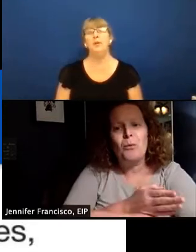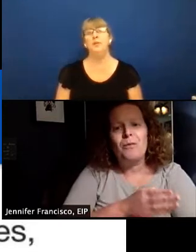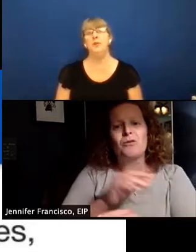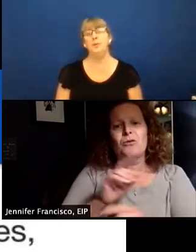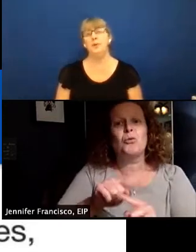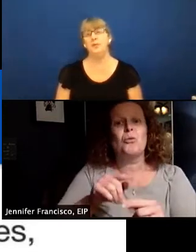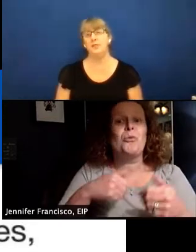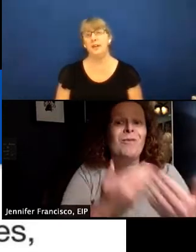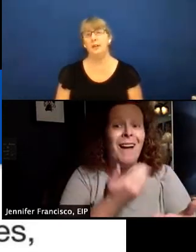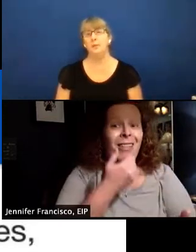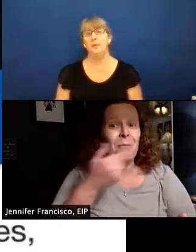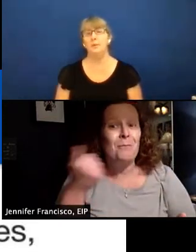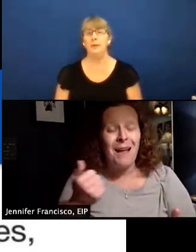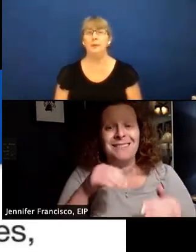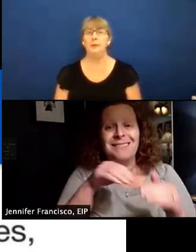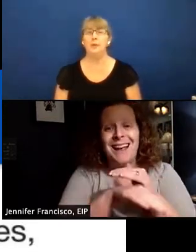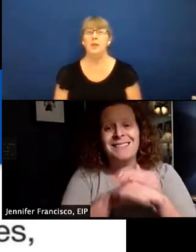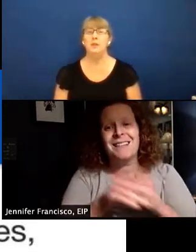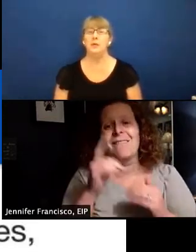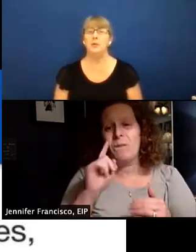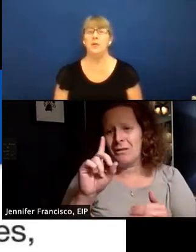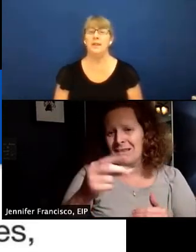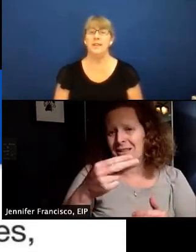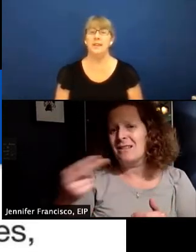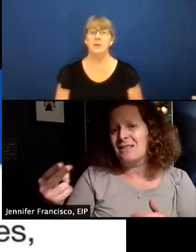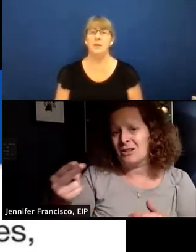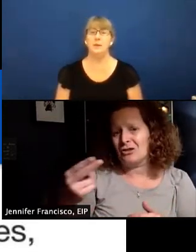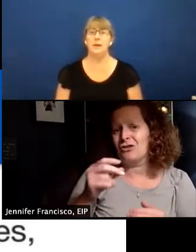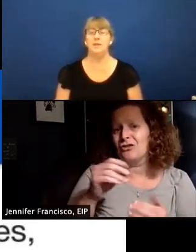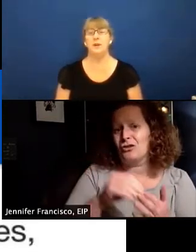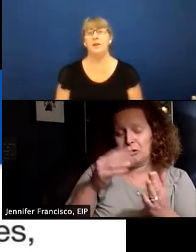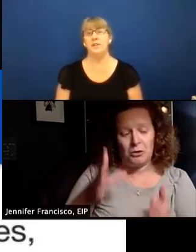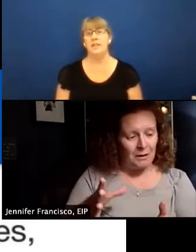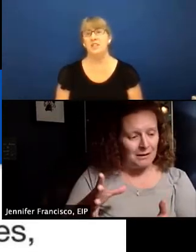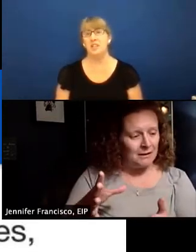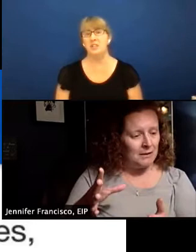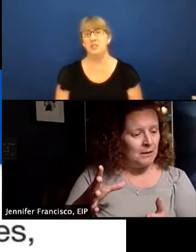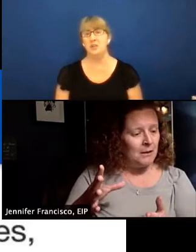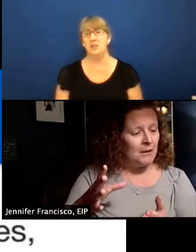interpreters develop and improve, so that they could be ready for our DHH students.